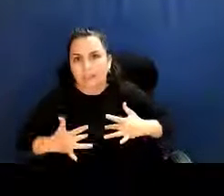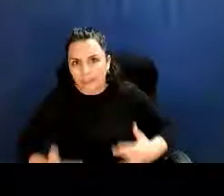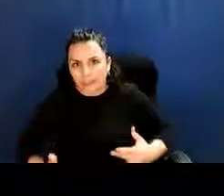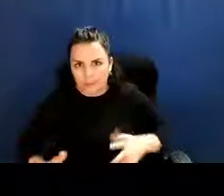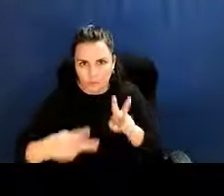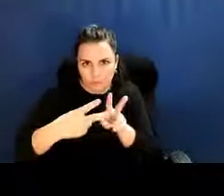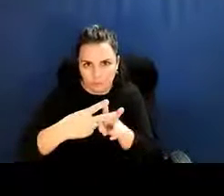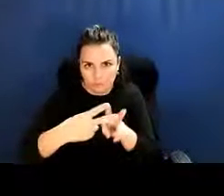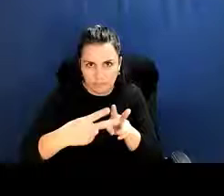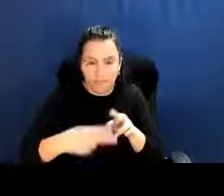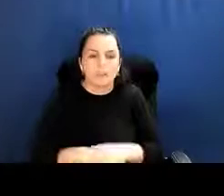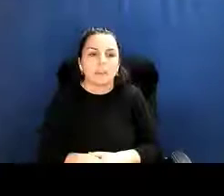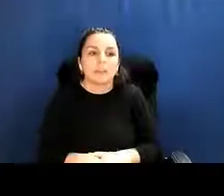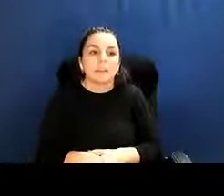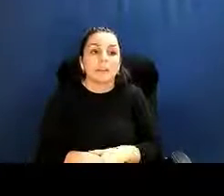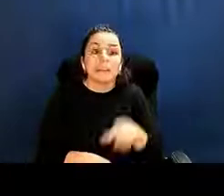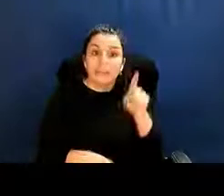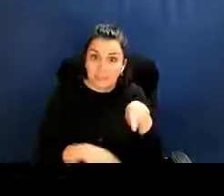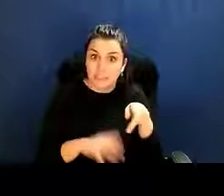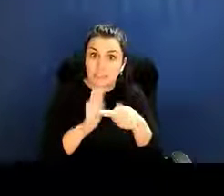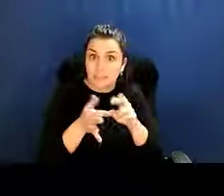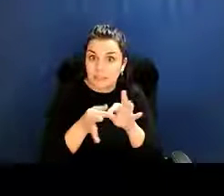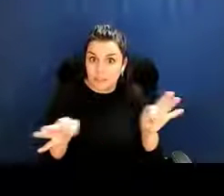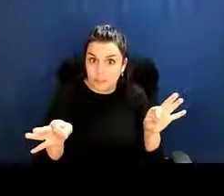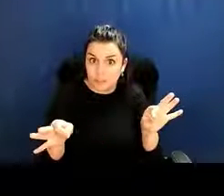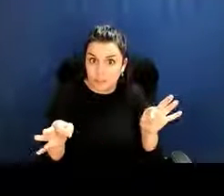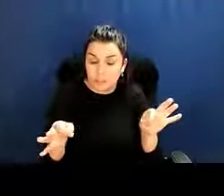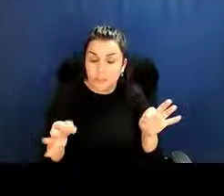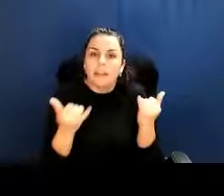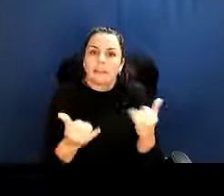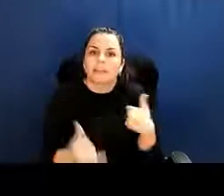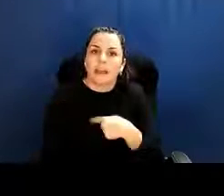And with this definition, we now know that research risks